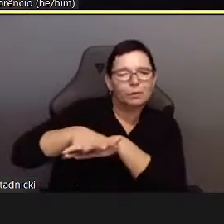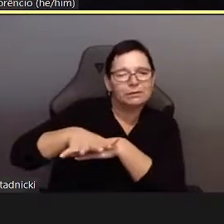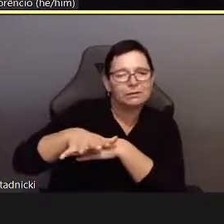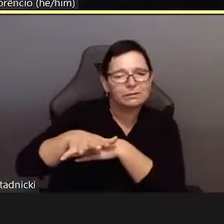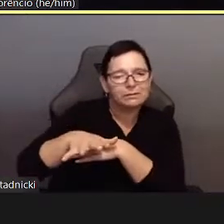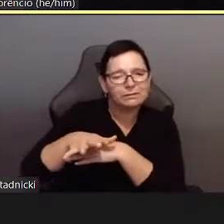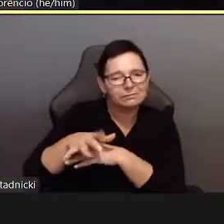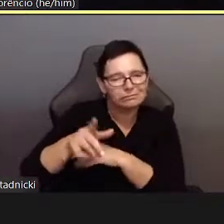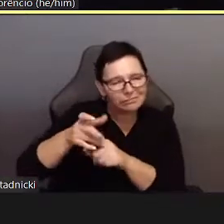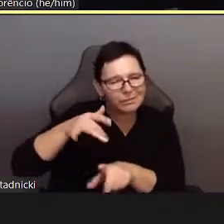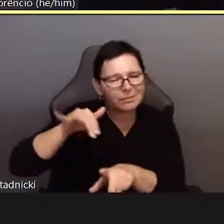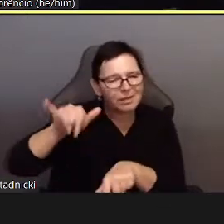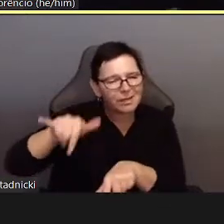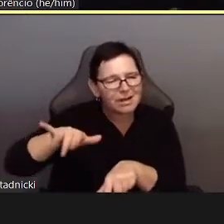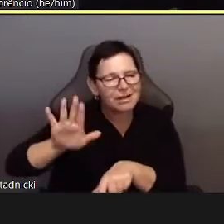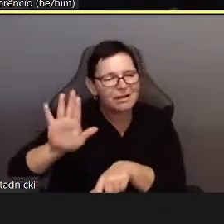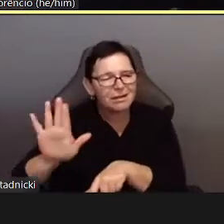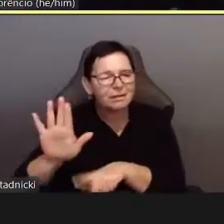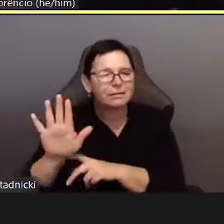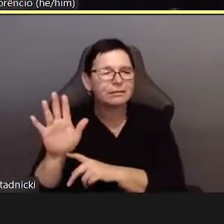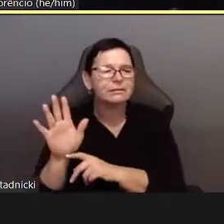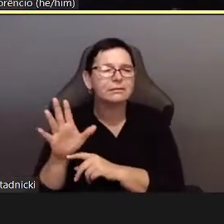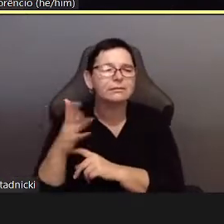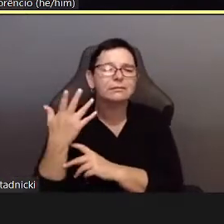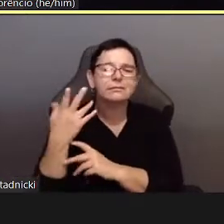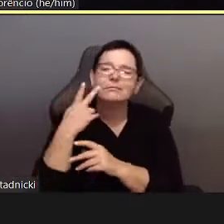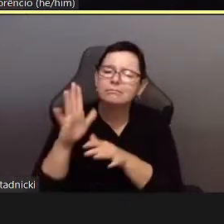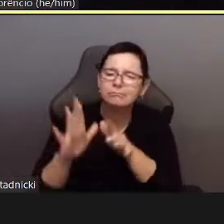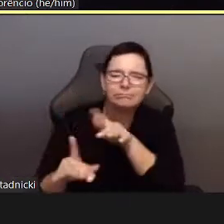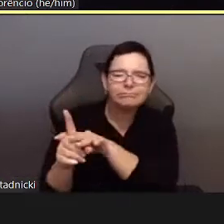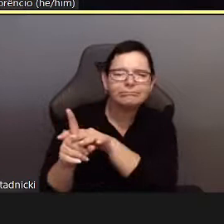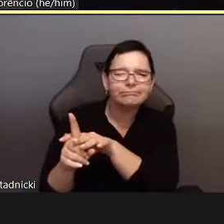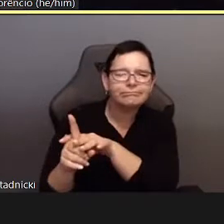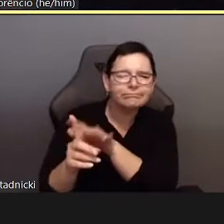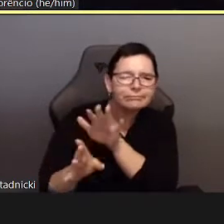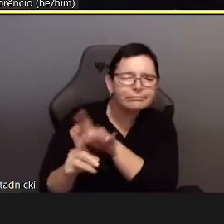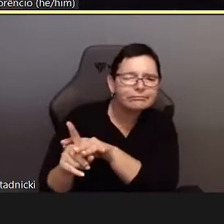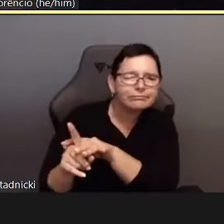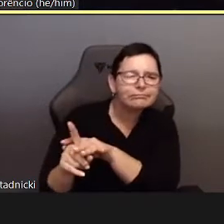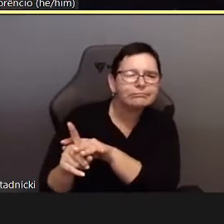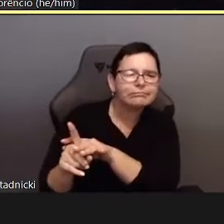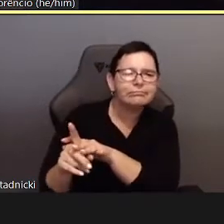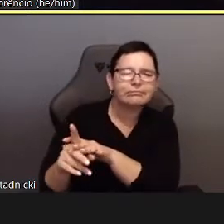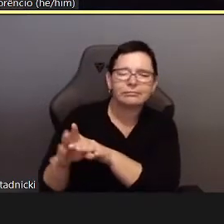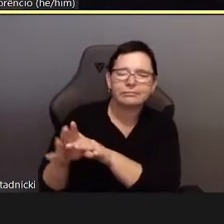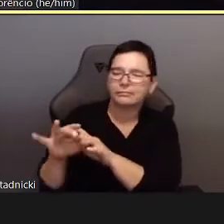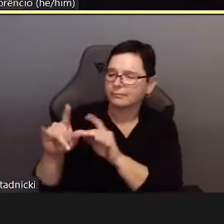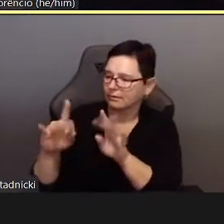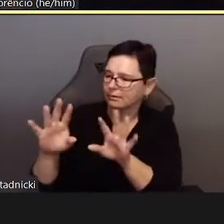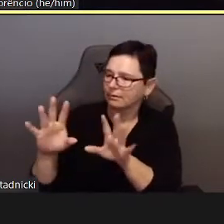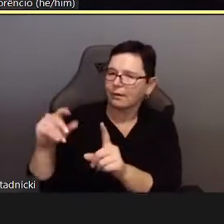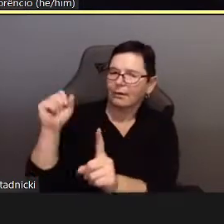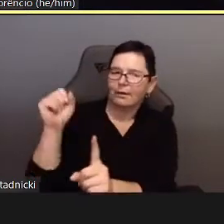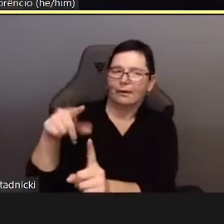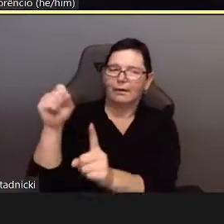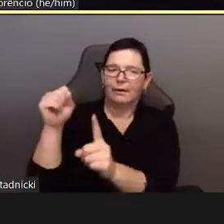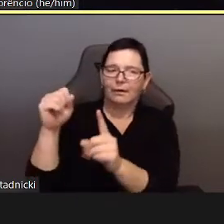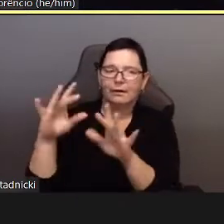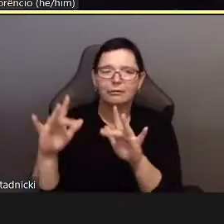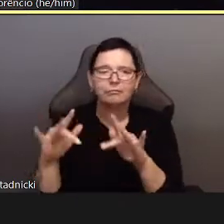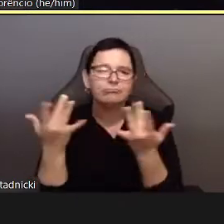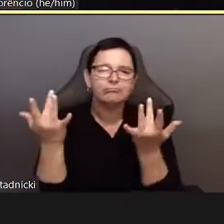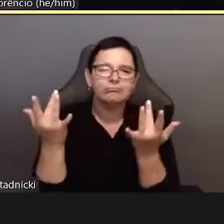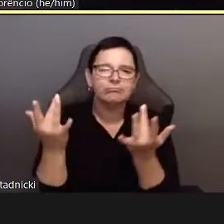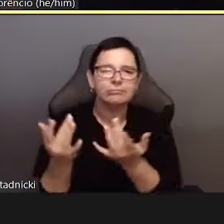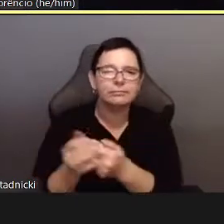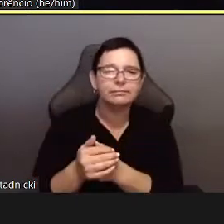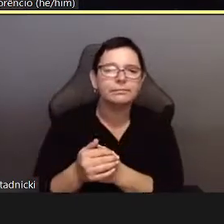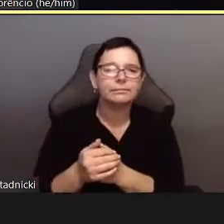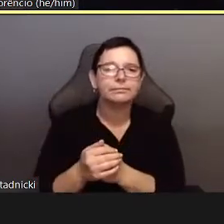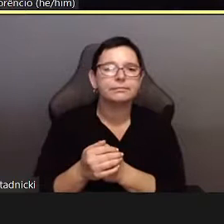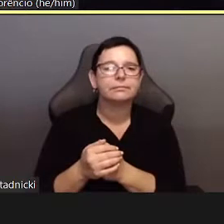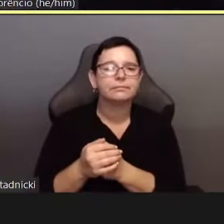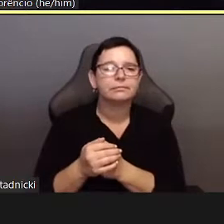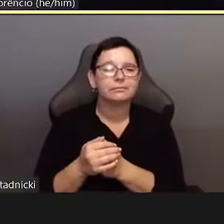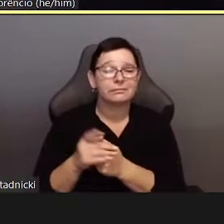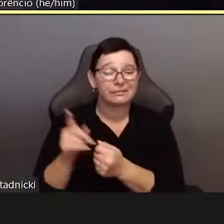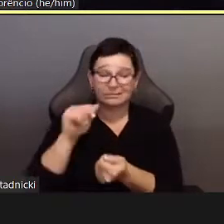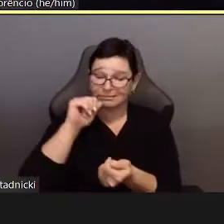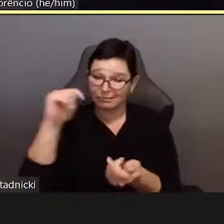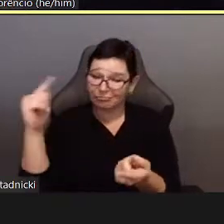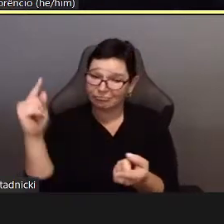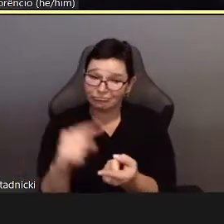Lacanians like Zupancic and Ruit offer a more complex reading of the relationship between sex and psychic death.